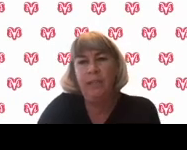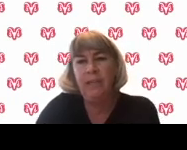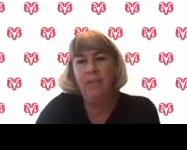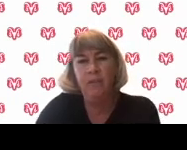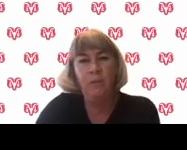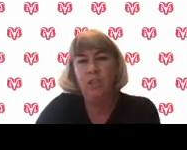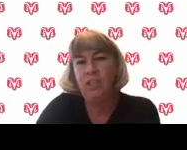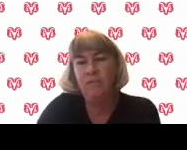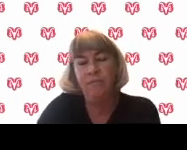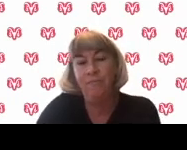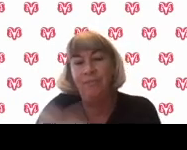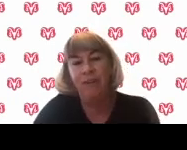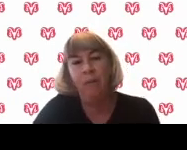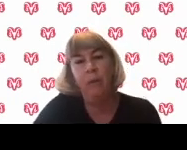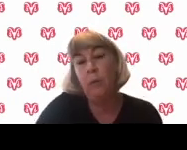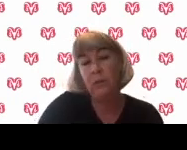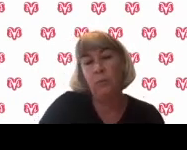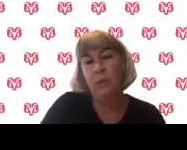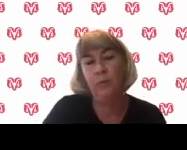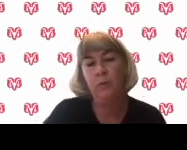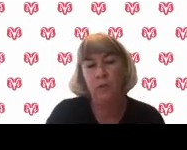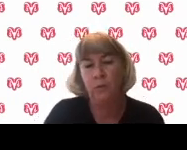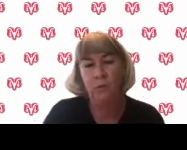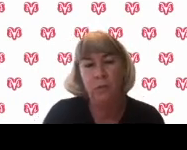together to achieve the following goals to recruit students,